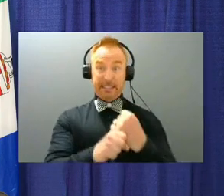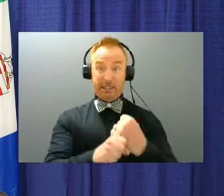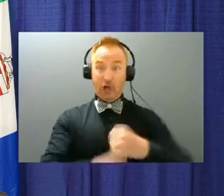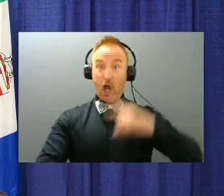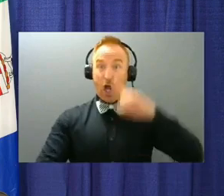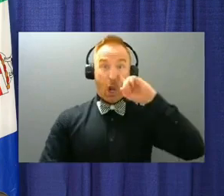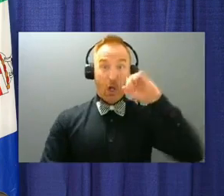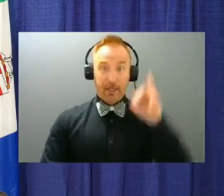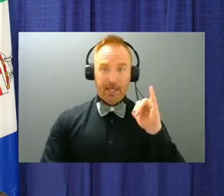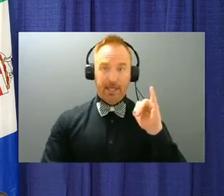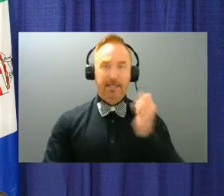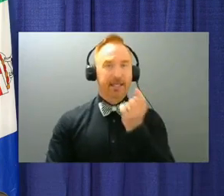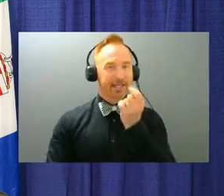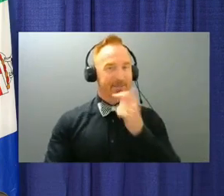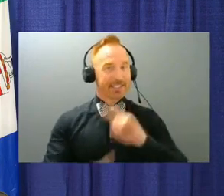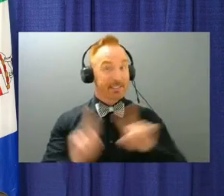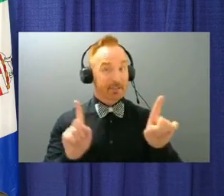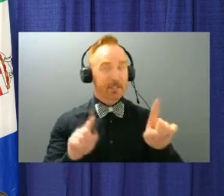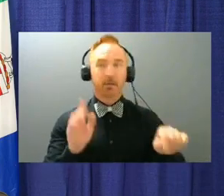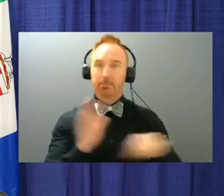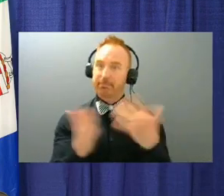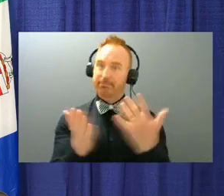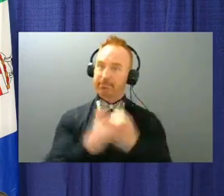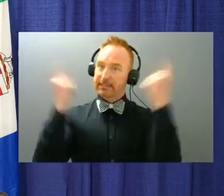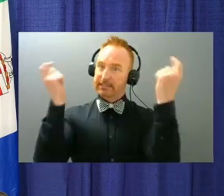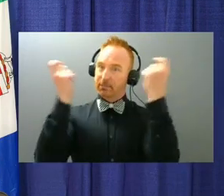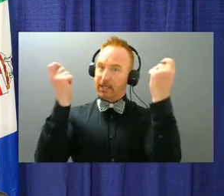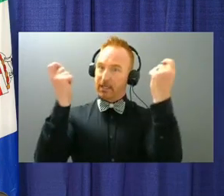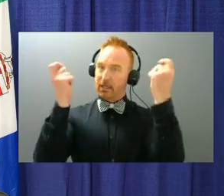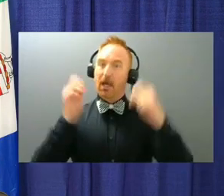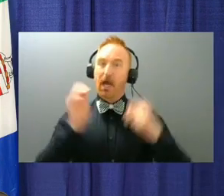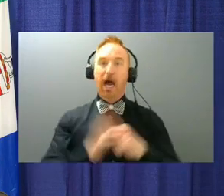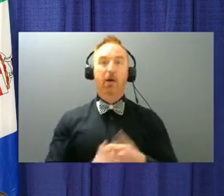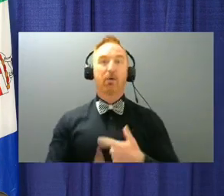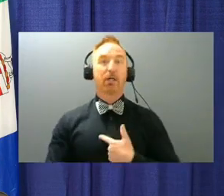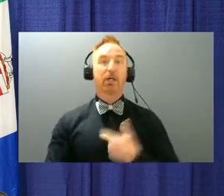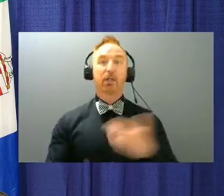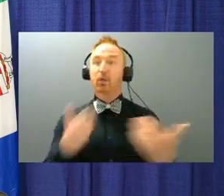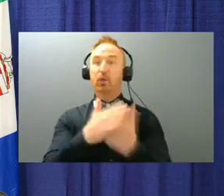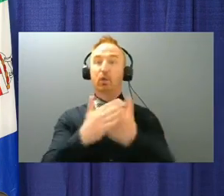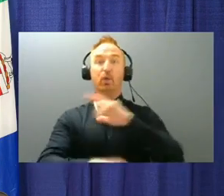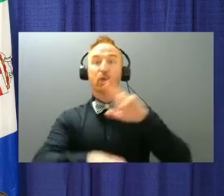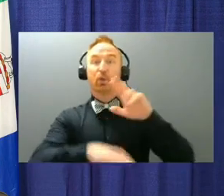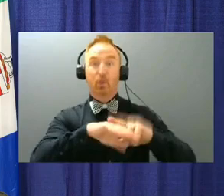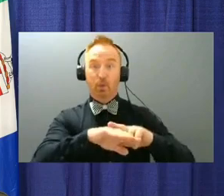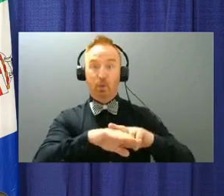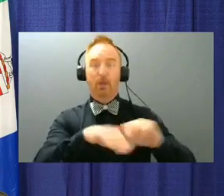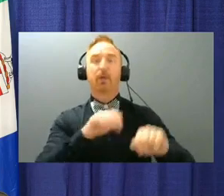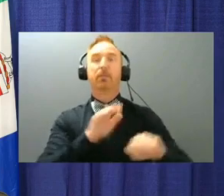celebrate. That our new reality includes a safe place for children to learn.